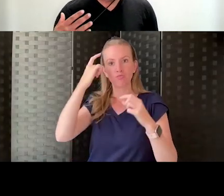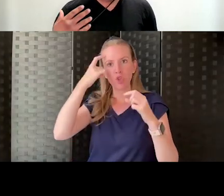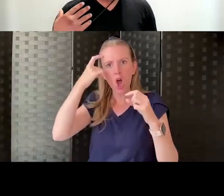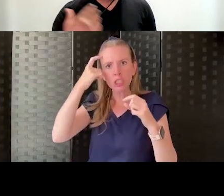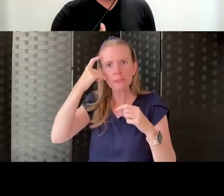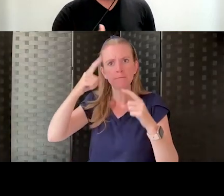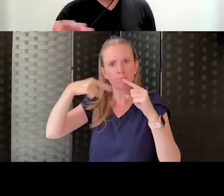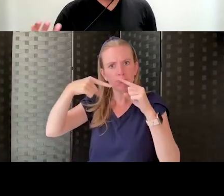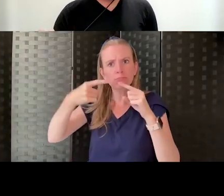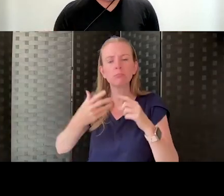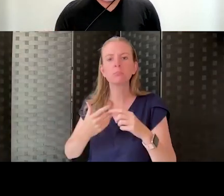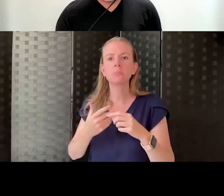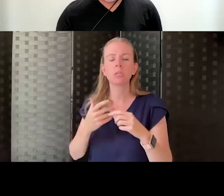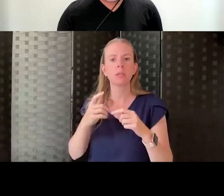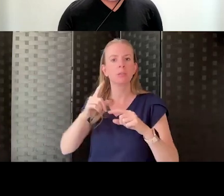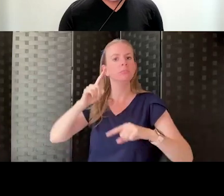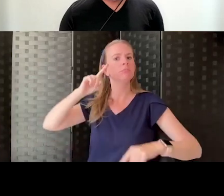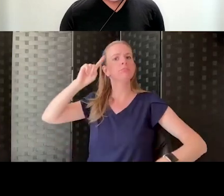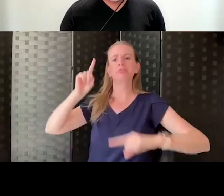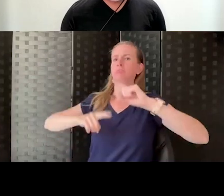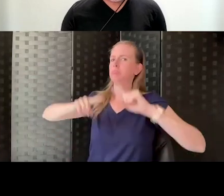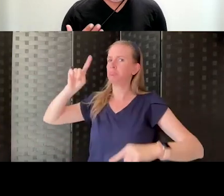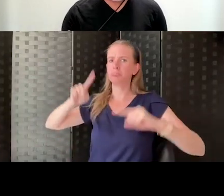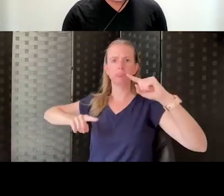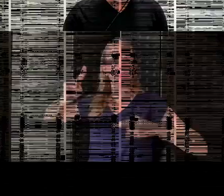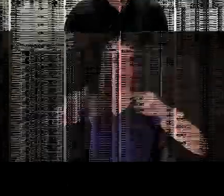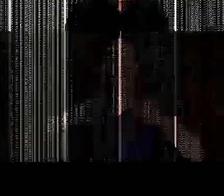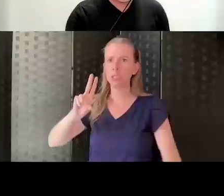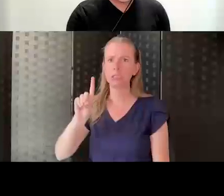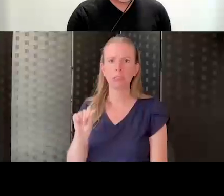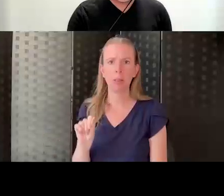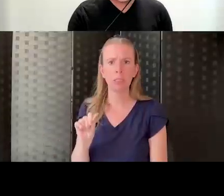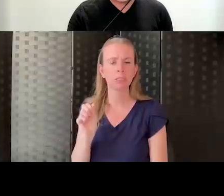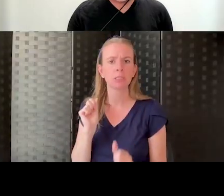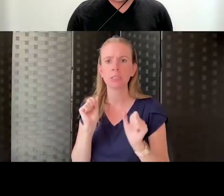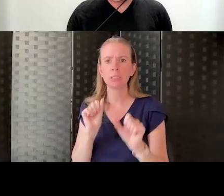there is a range of cognitive disabilities that can affect the way that individuals